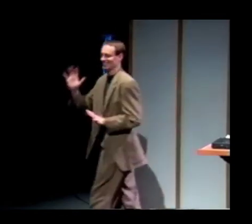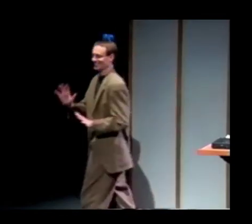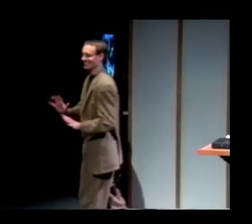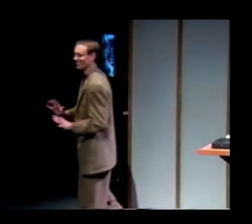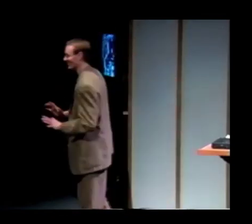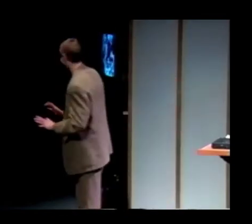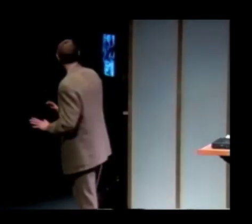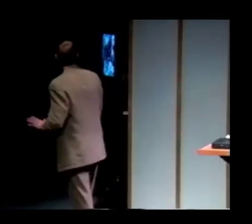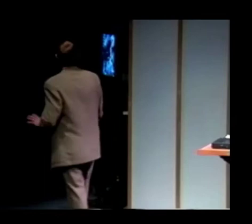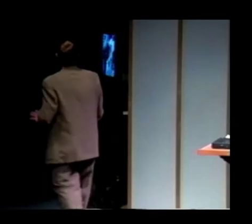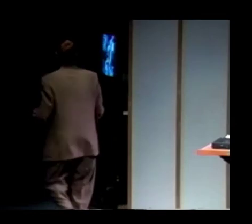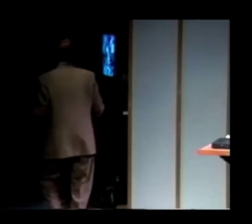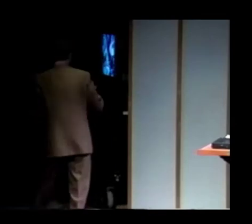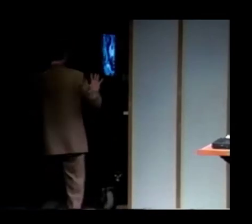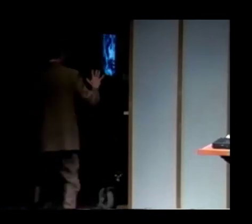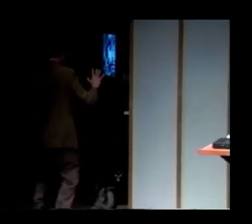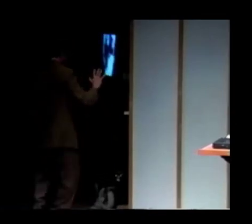SO YOU GET THE IDEA. HEH HEH HEH.